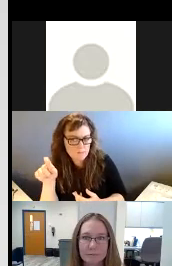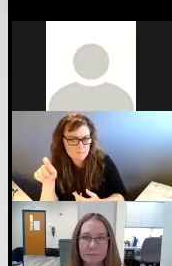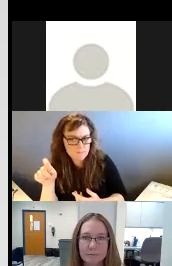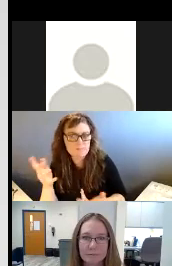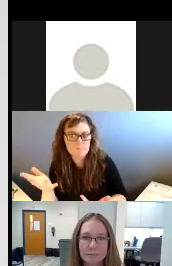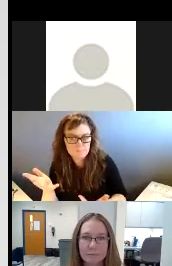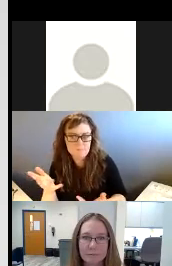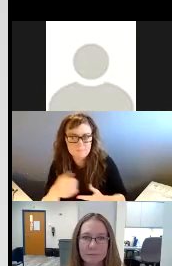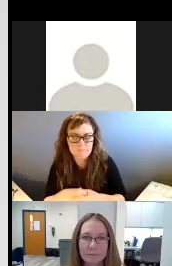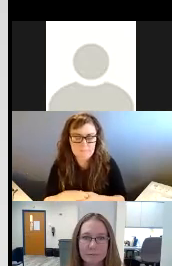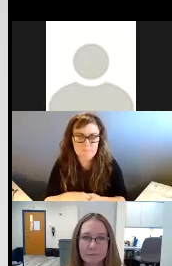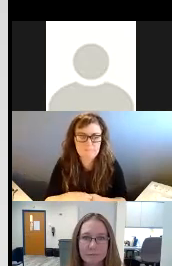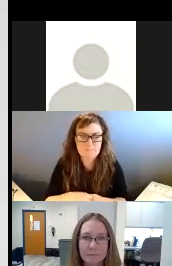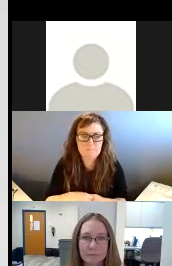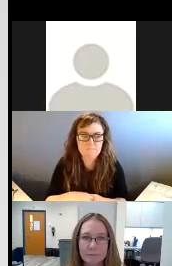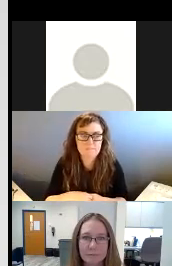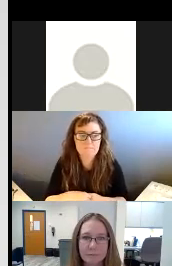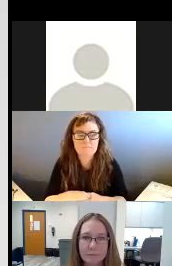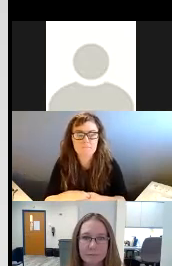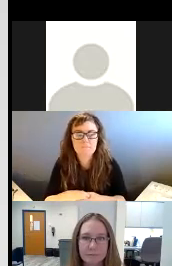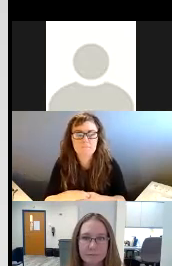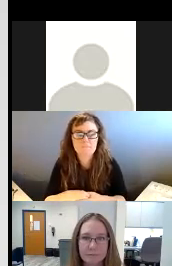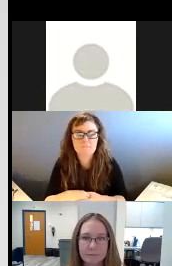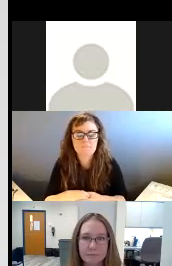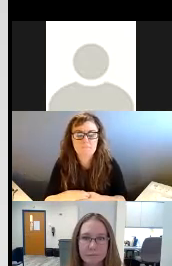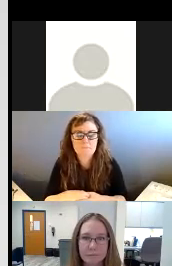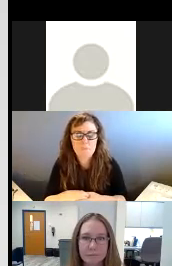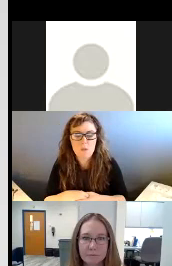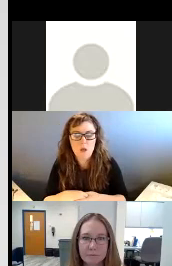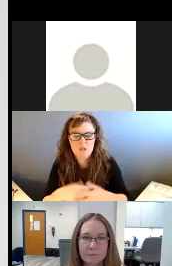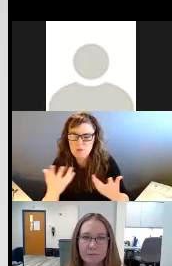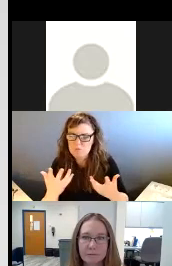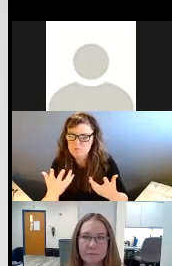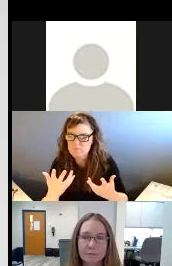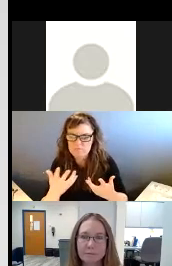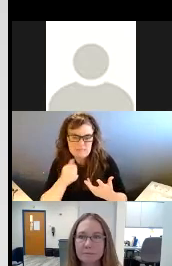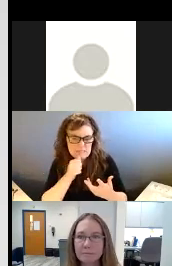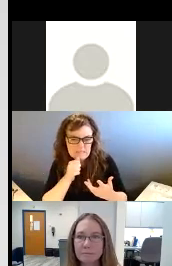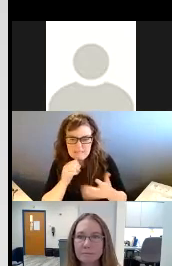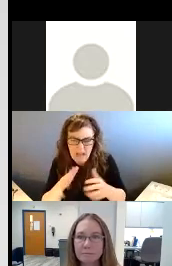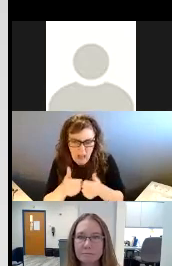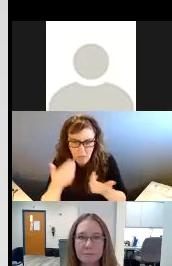WITH THAT. ONE WAY TO ENSURE THAT IS THAT MANY PLATFORMS WILL OFFER WHAT THEY CALL A BUSINESS ASSOCIATES